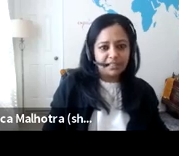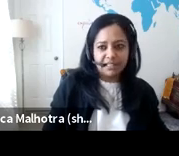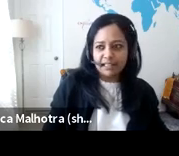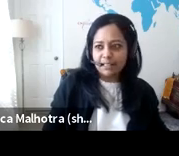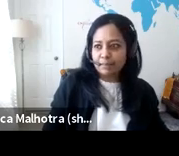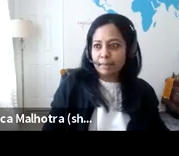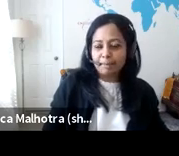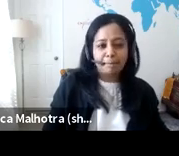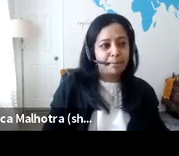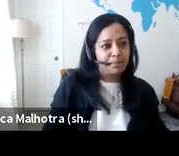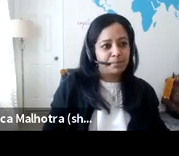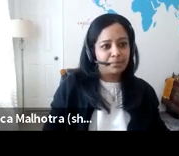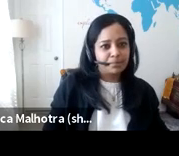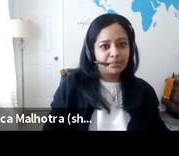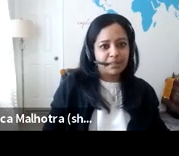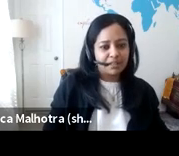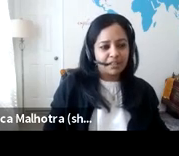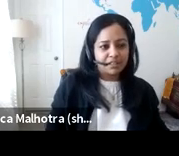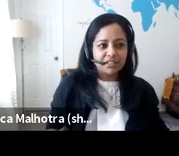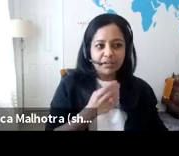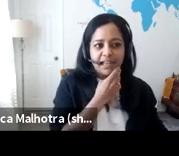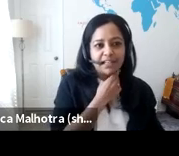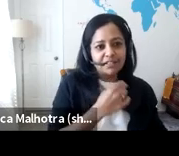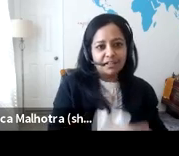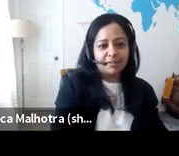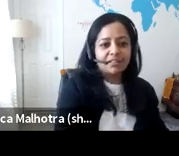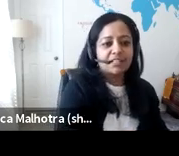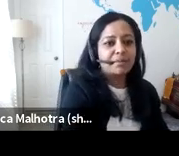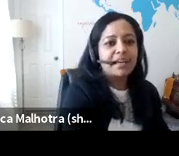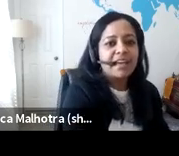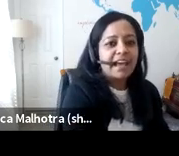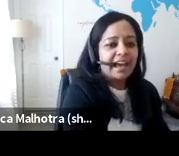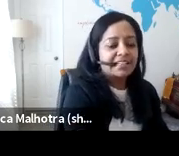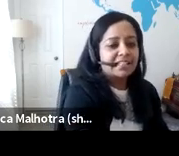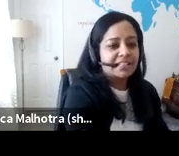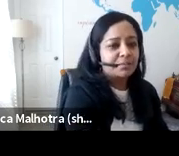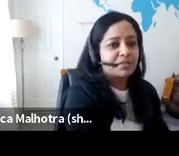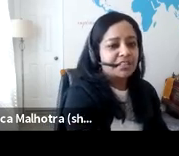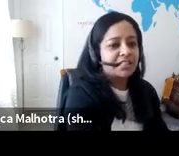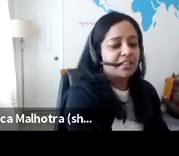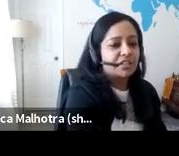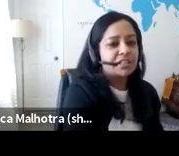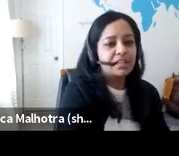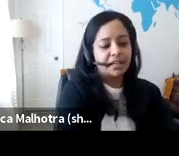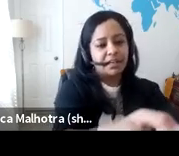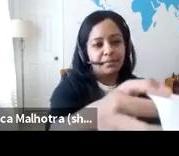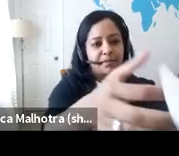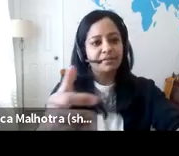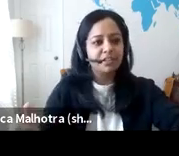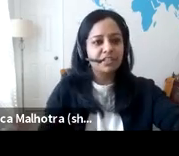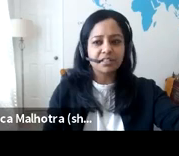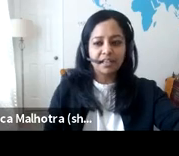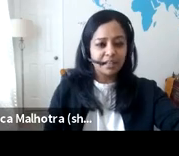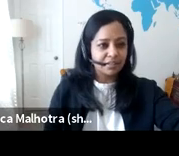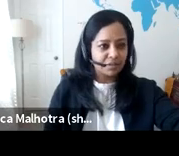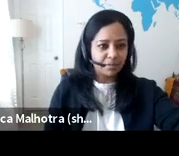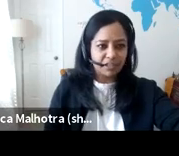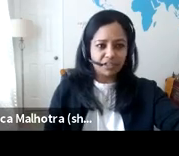So let's go ahead and talk about some access tips for this session. First I want to make